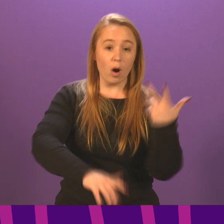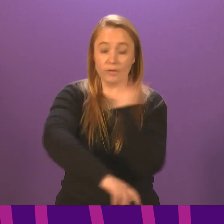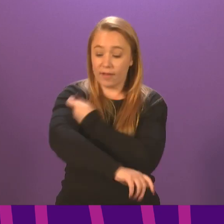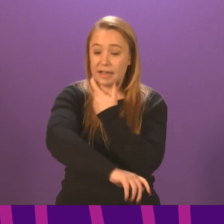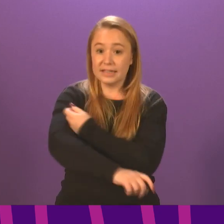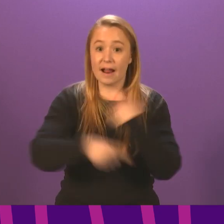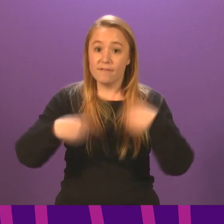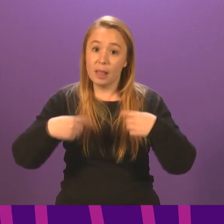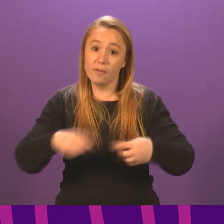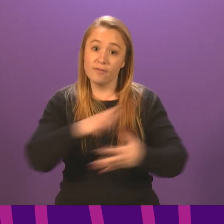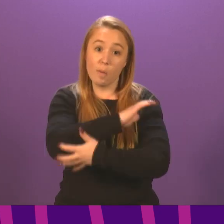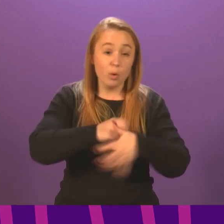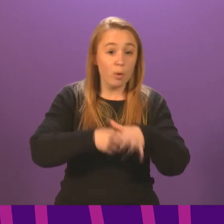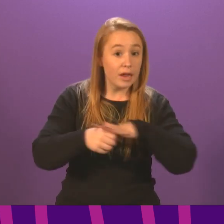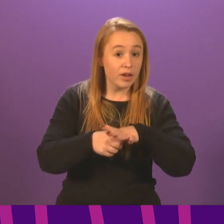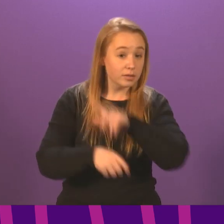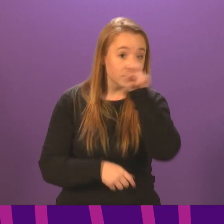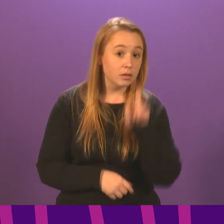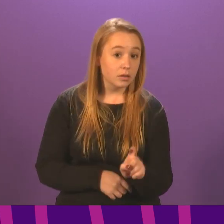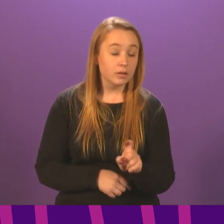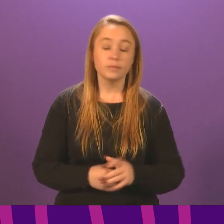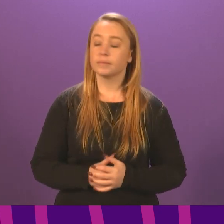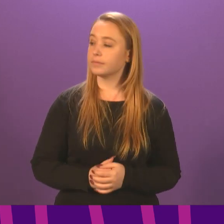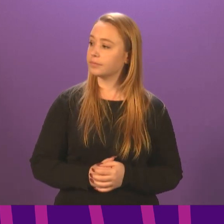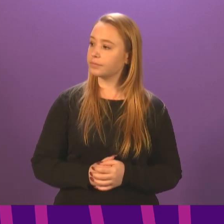The First Minister: I will come on to the specific questions about